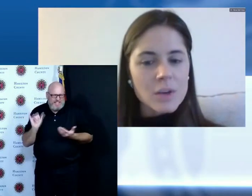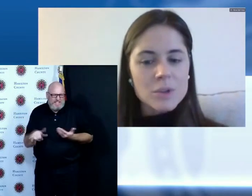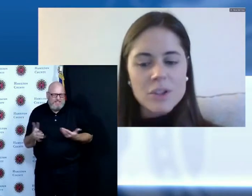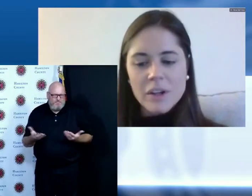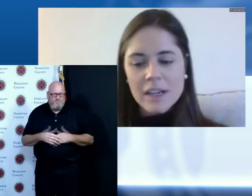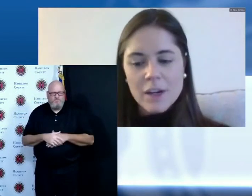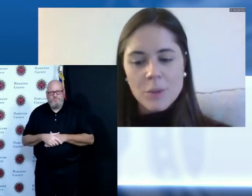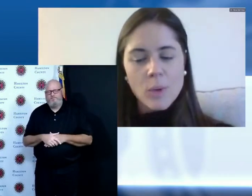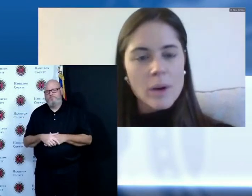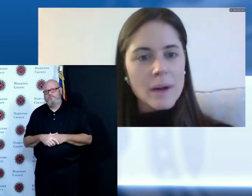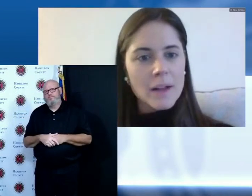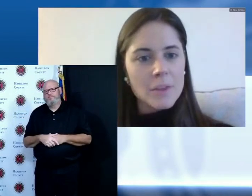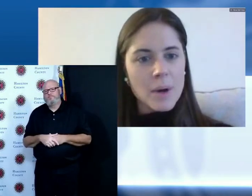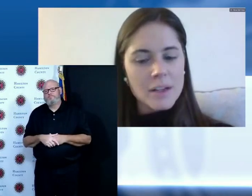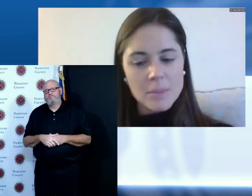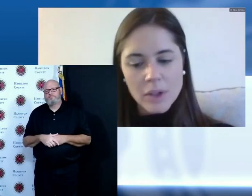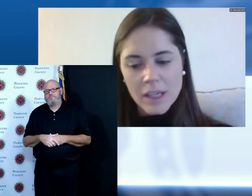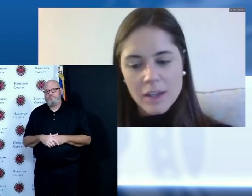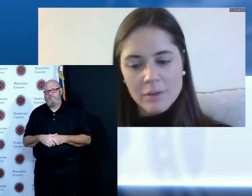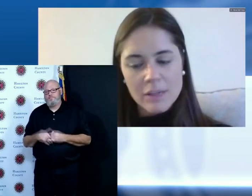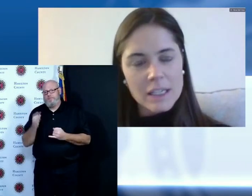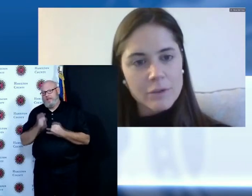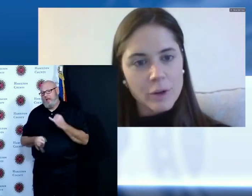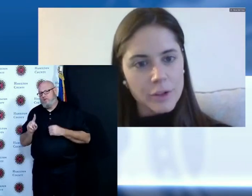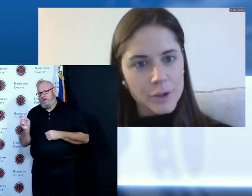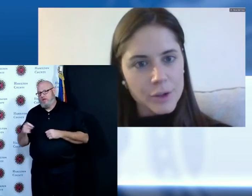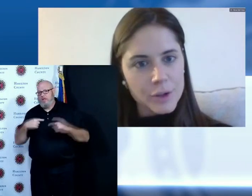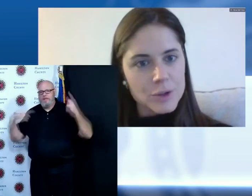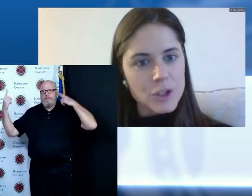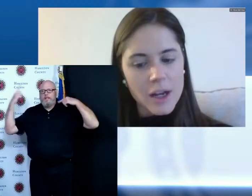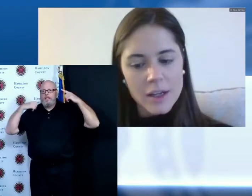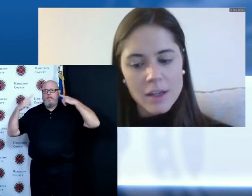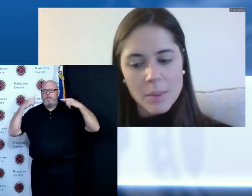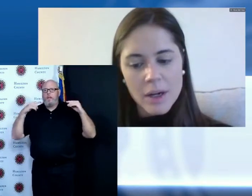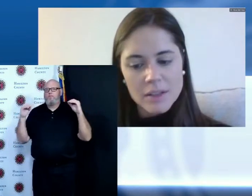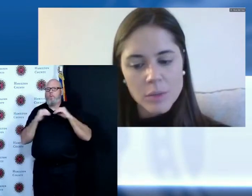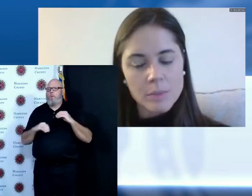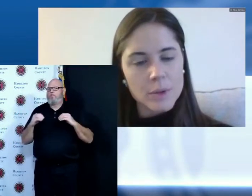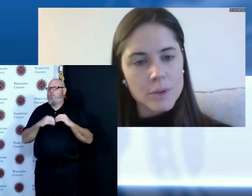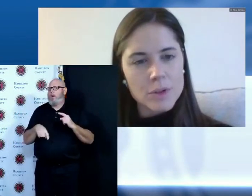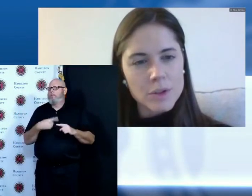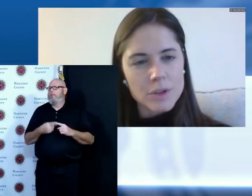of Elections in partnership with them in the case that we get thousands more doses we're ready to go